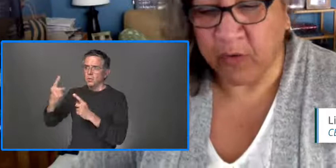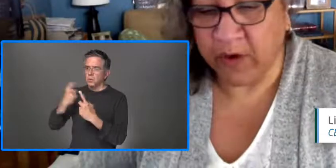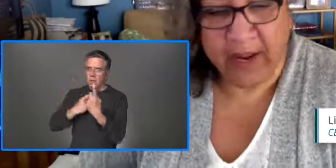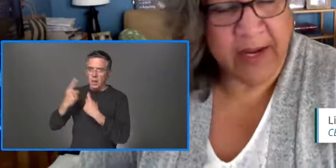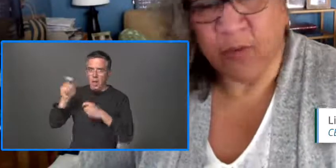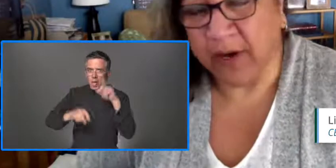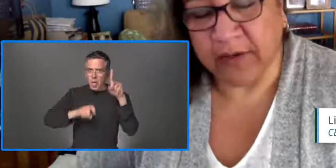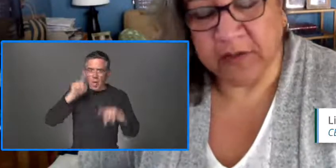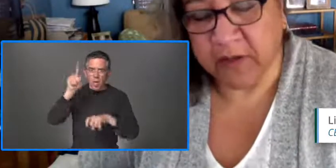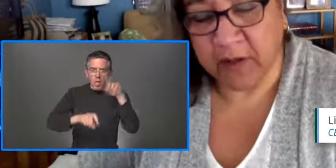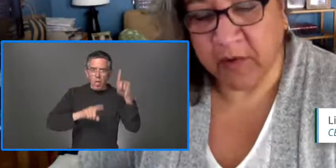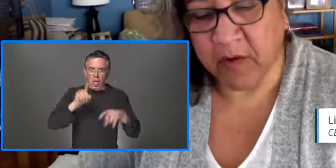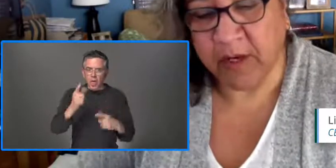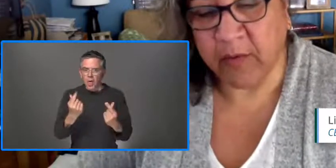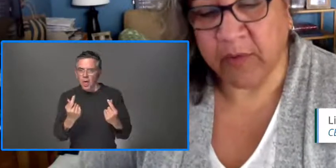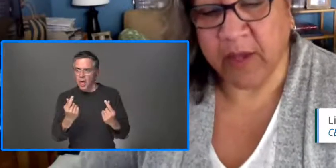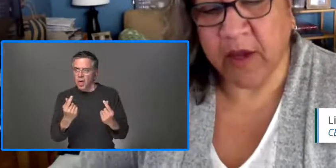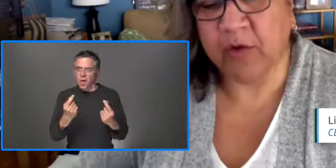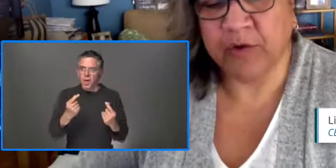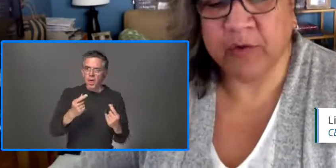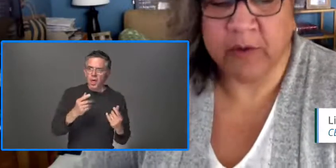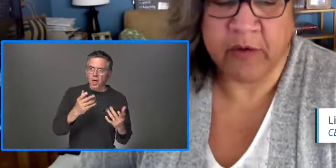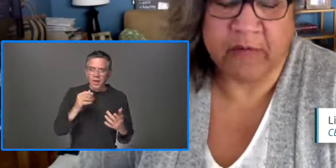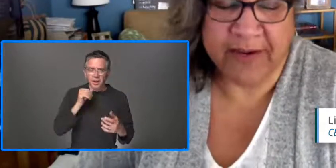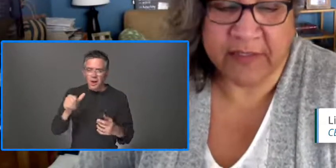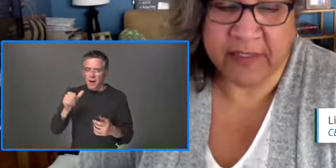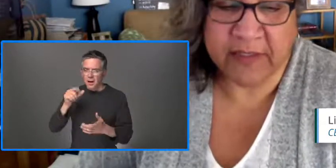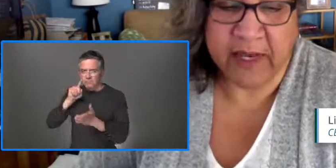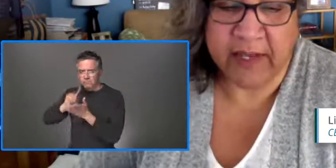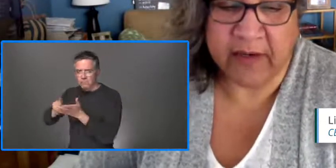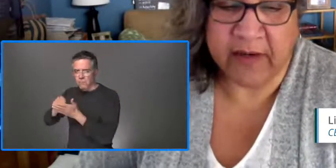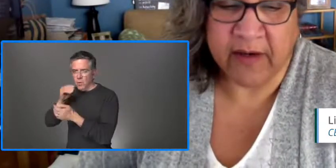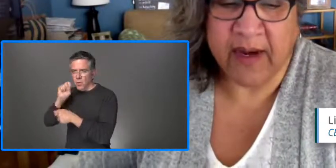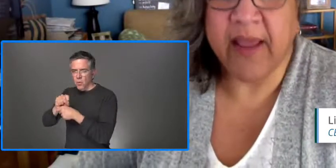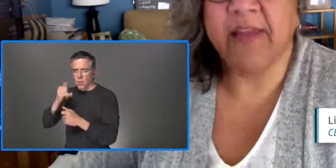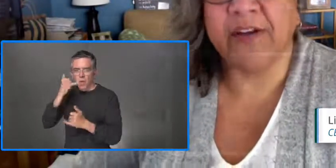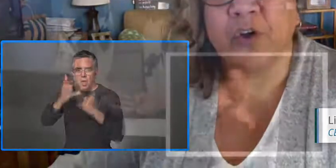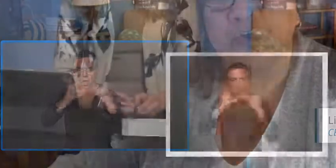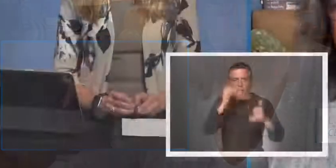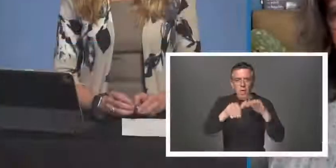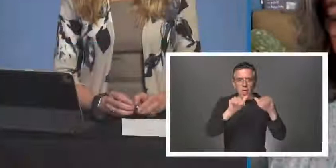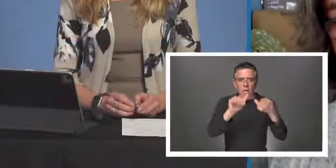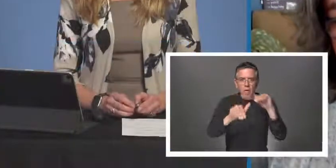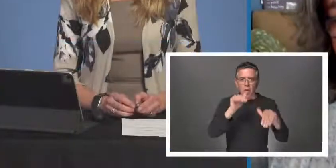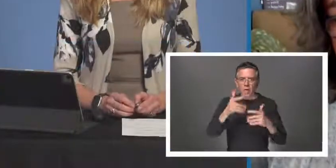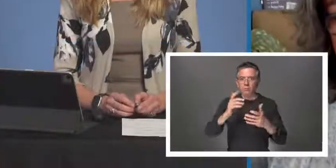or anyone else in the community where they go to a vaccine site and they don't feel welcomed.